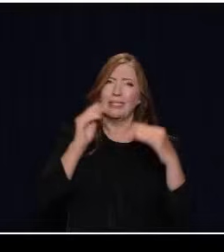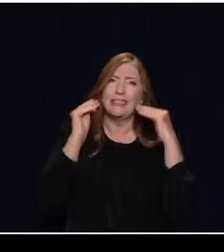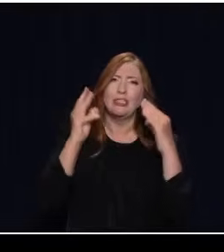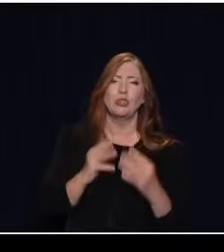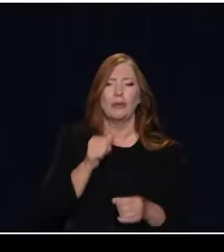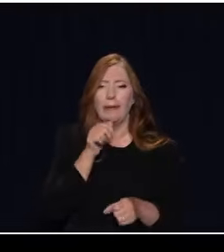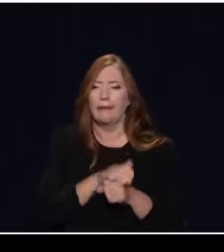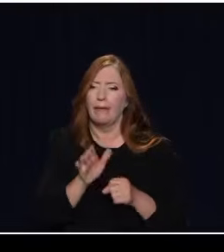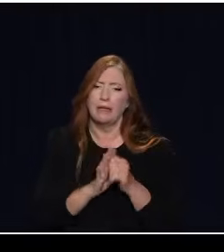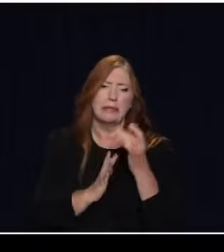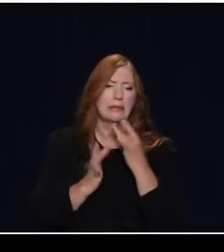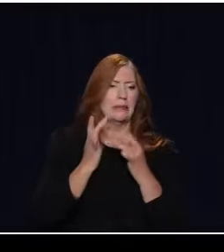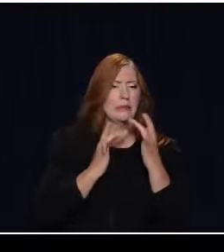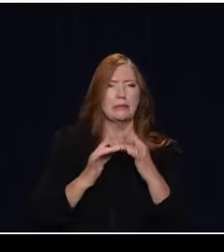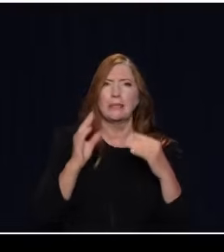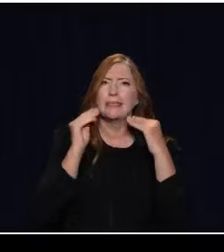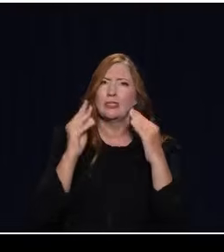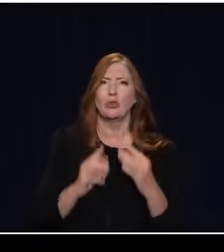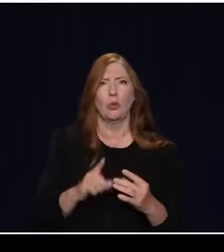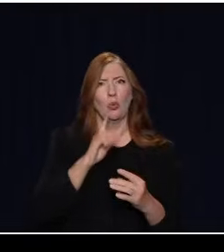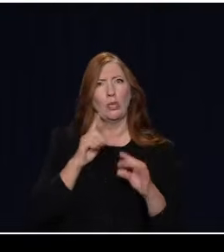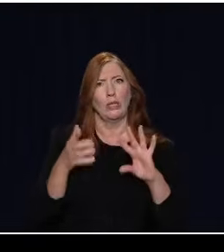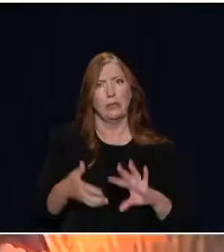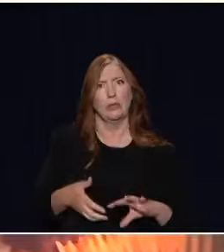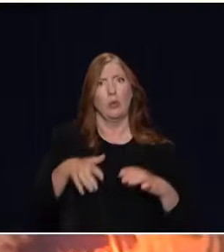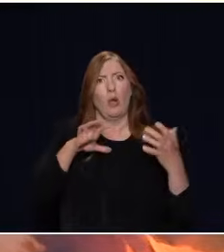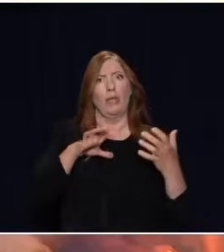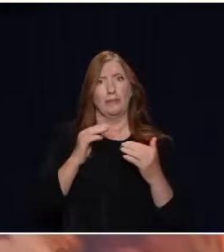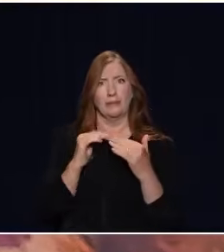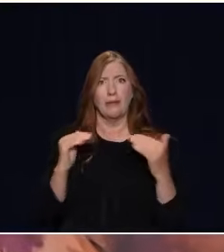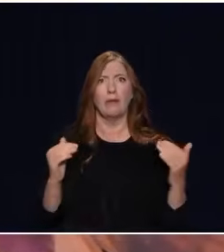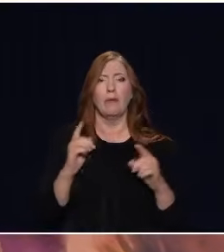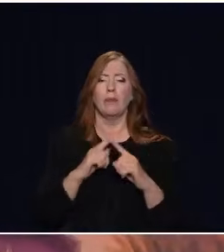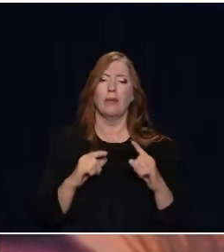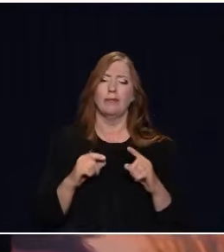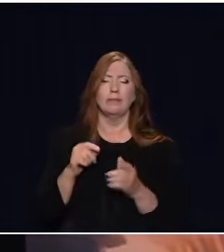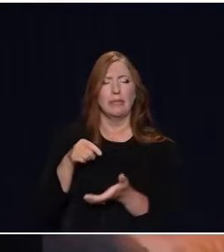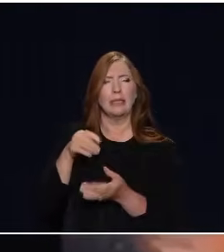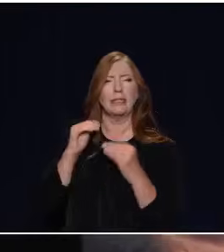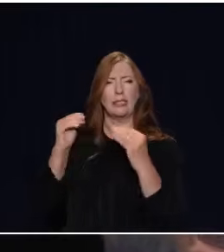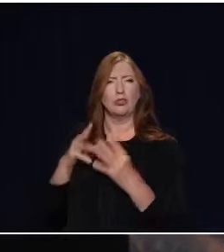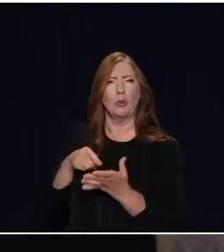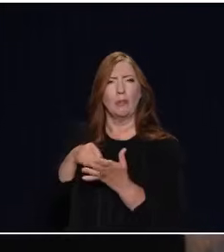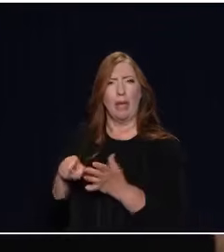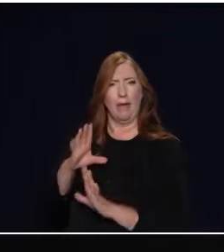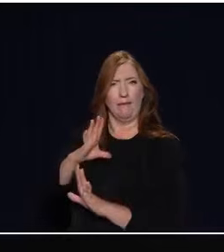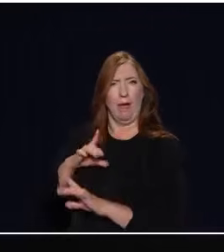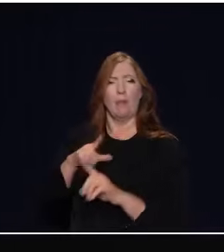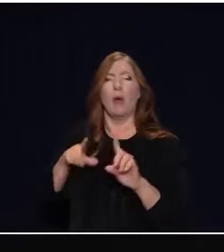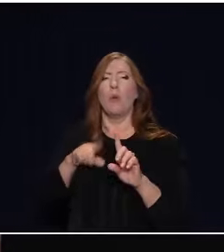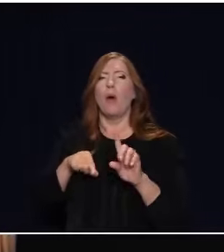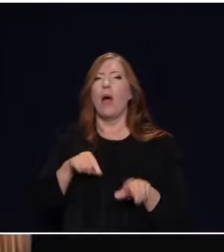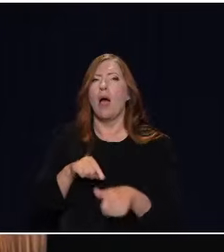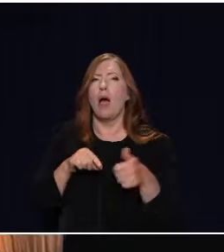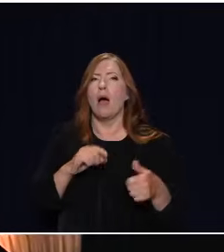SCHOOL INTO THE CLASSROOM.